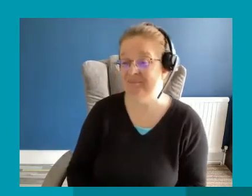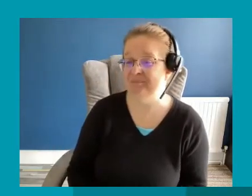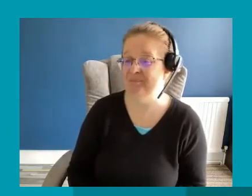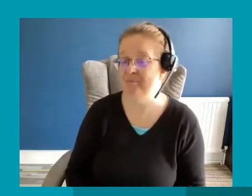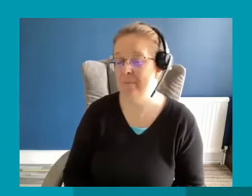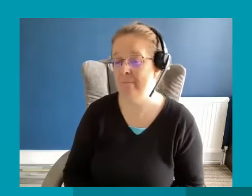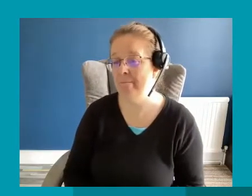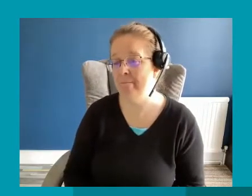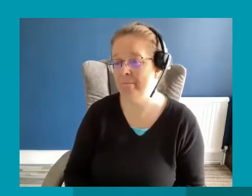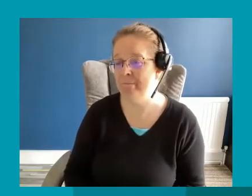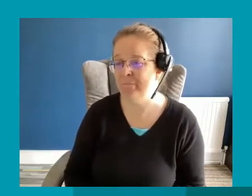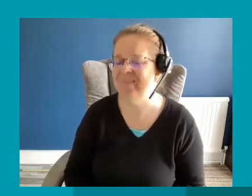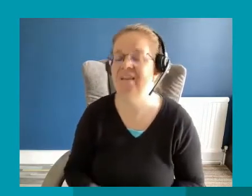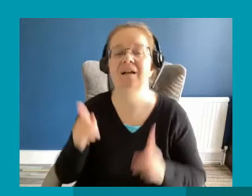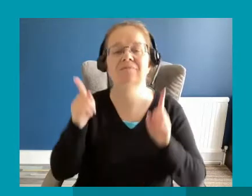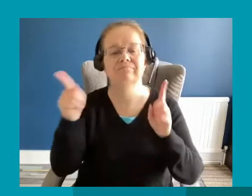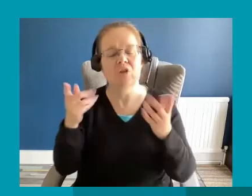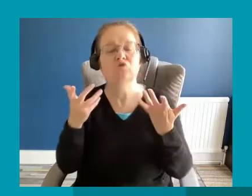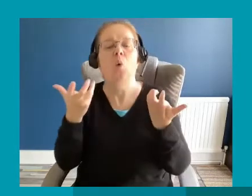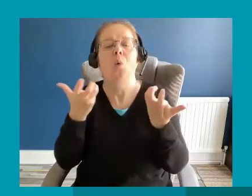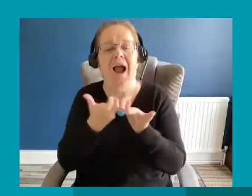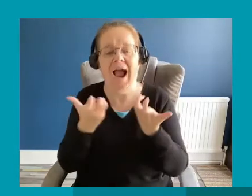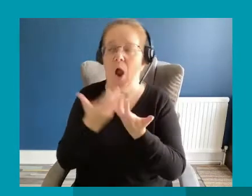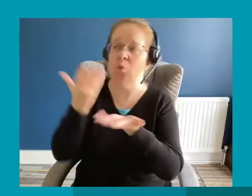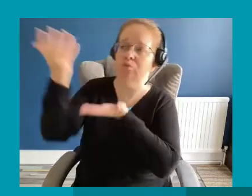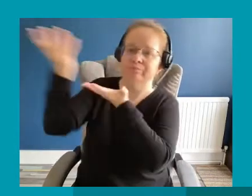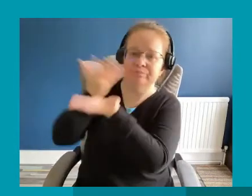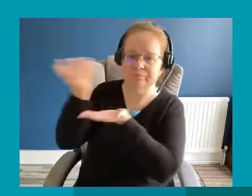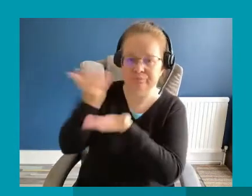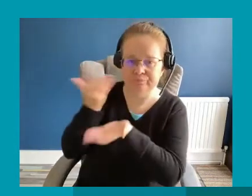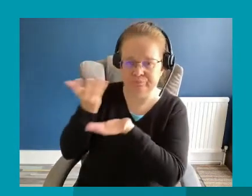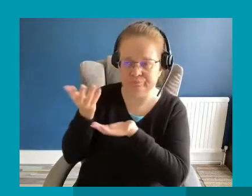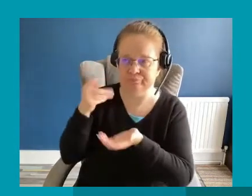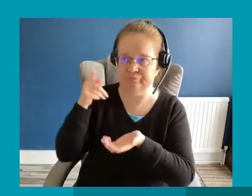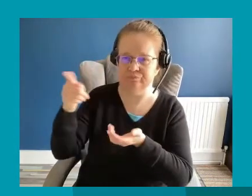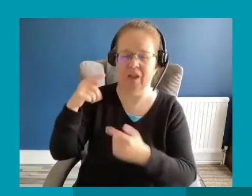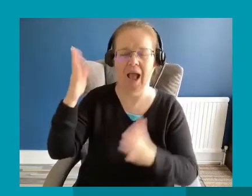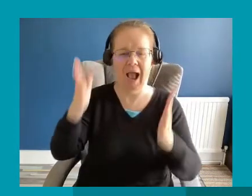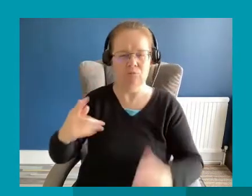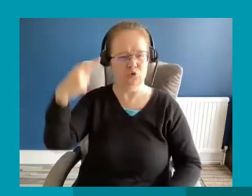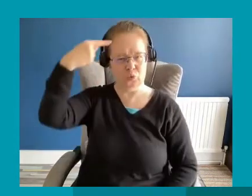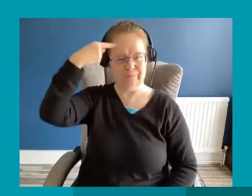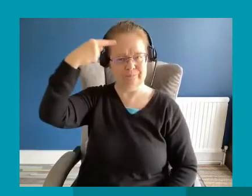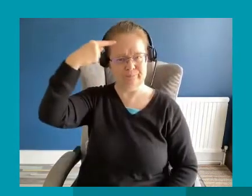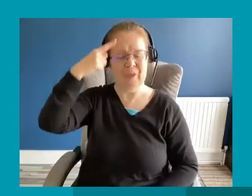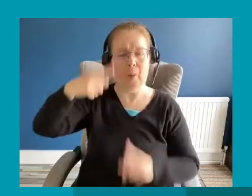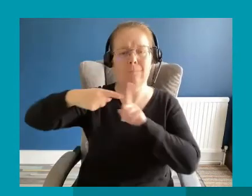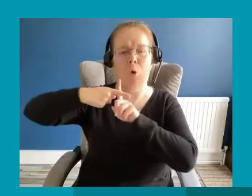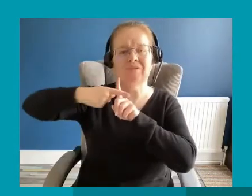So how to discuss we're talking here now about the positive mindset. OK, we're talking about your internal dialogue,